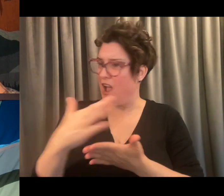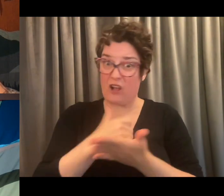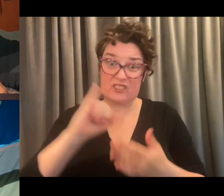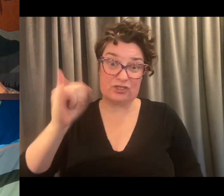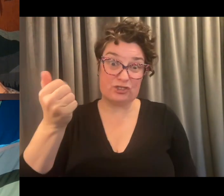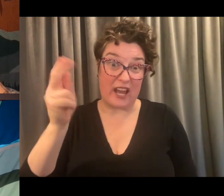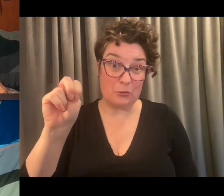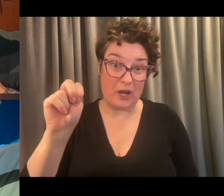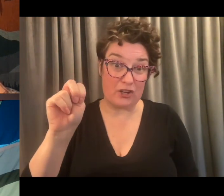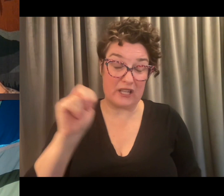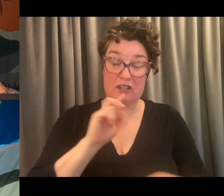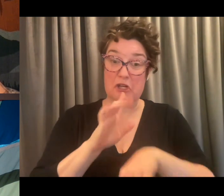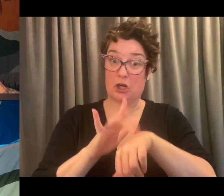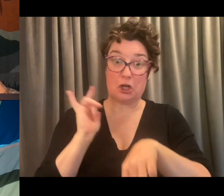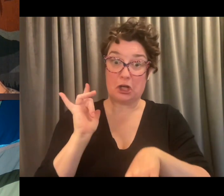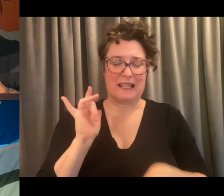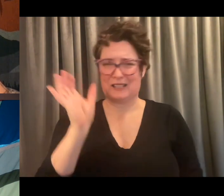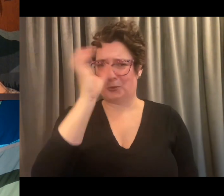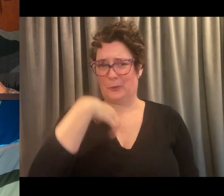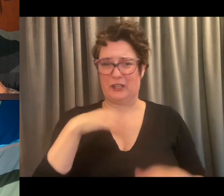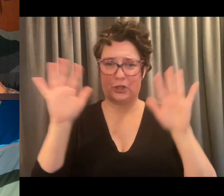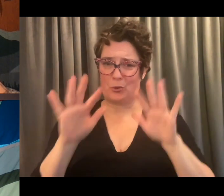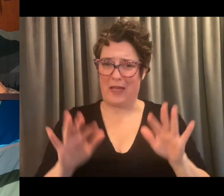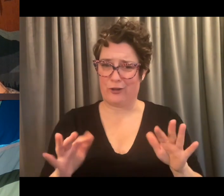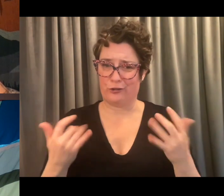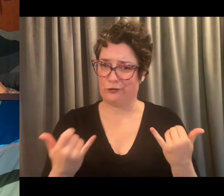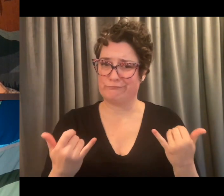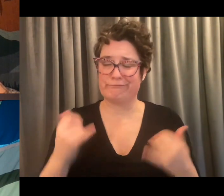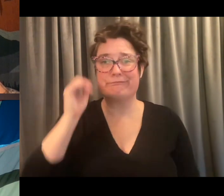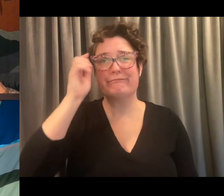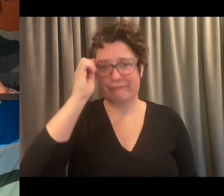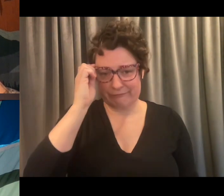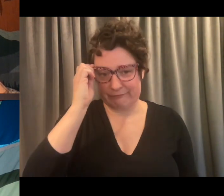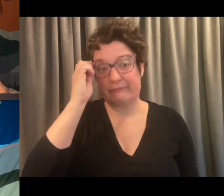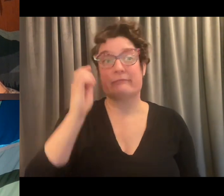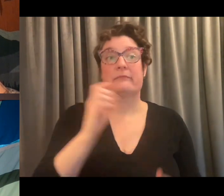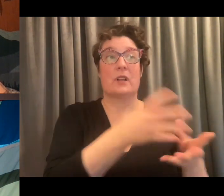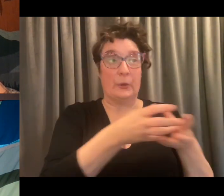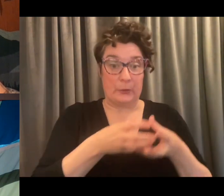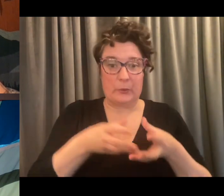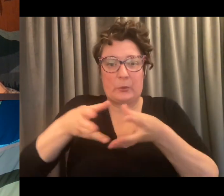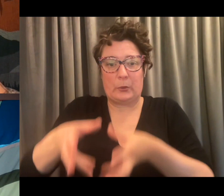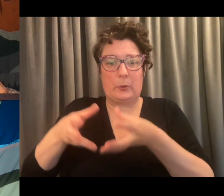Rebekah: Um, cause such weird weather these days. Nomy: Mm-hmm. Rebekah: And then you soak them in olive oil you can soak them for many